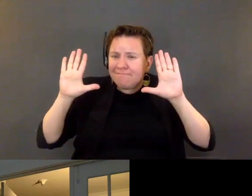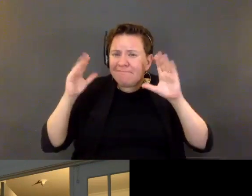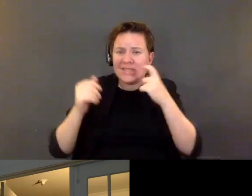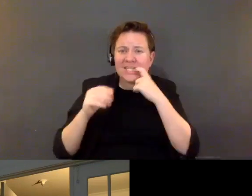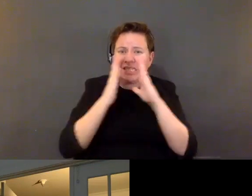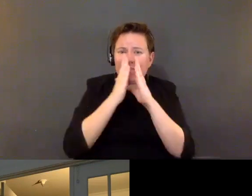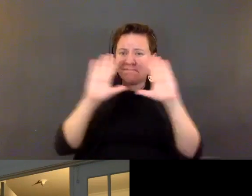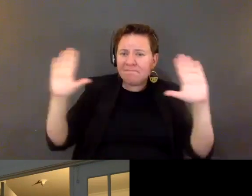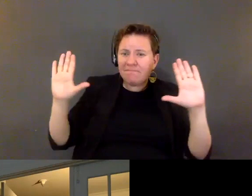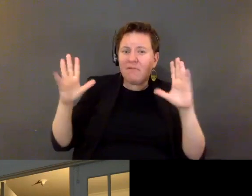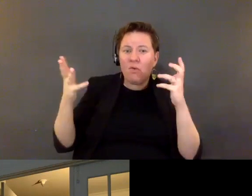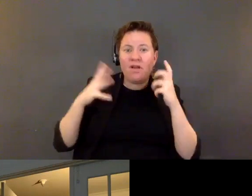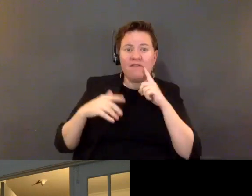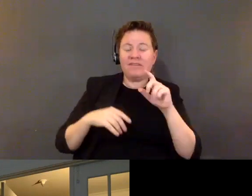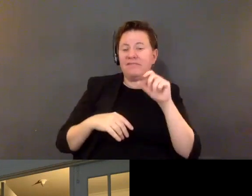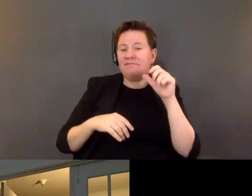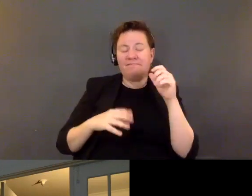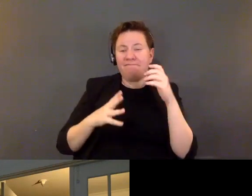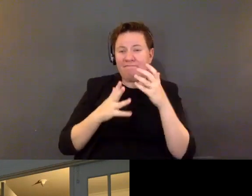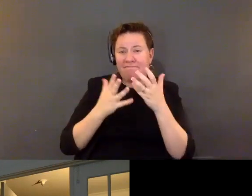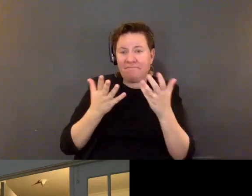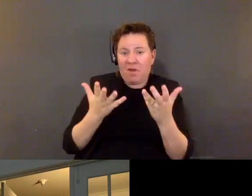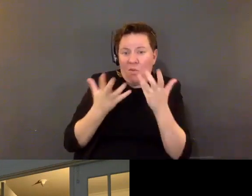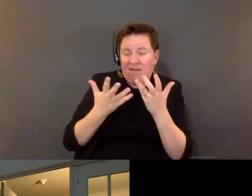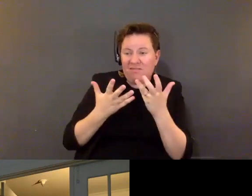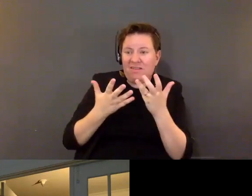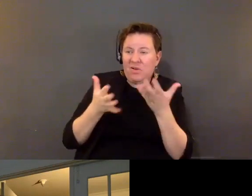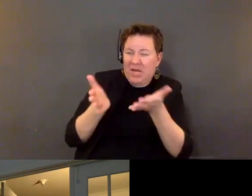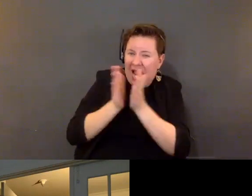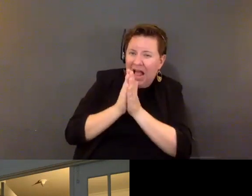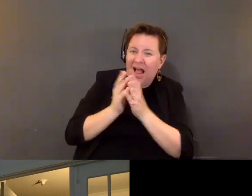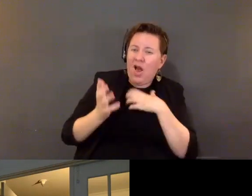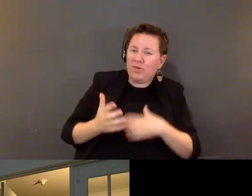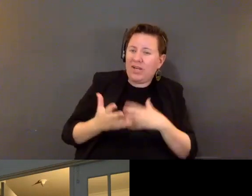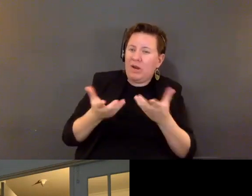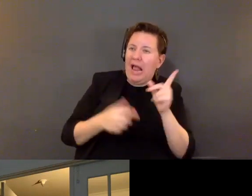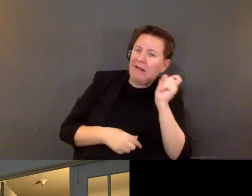for the ten thousandth time that i could ask my mother anything at all thank you